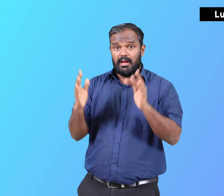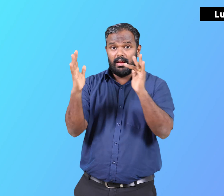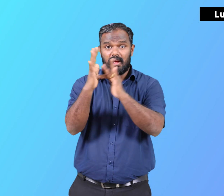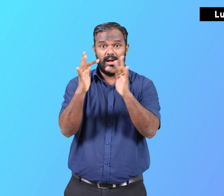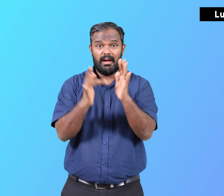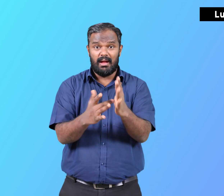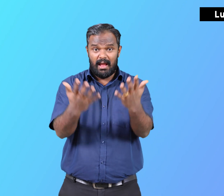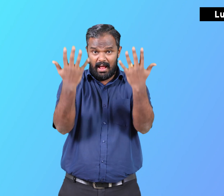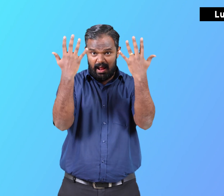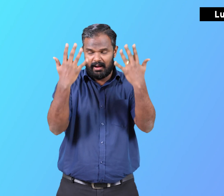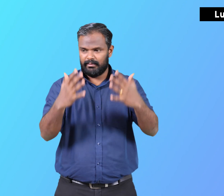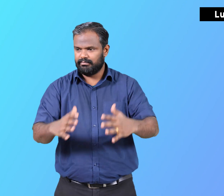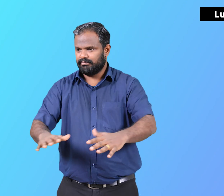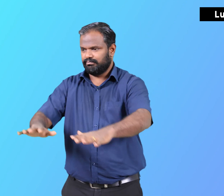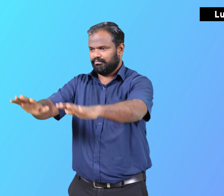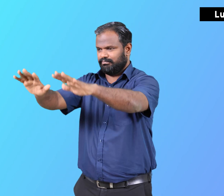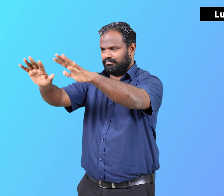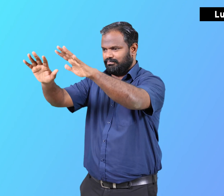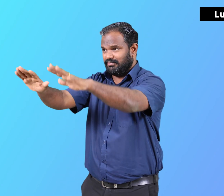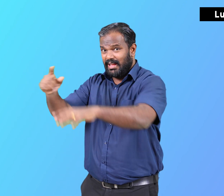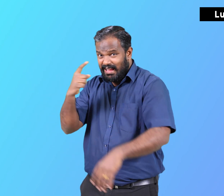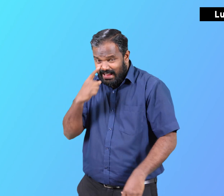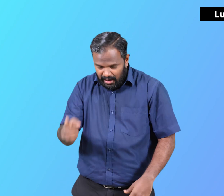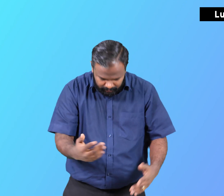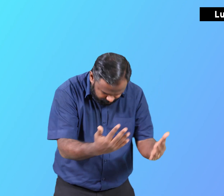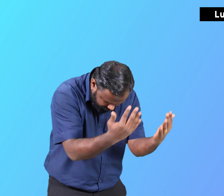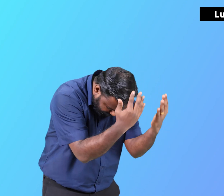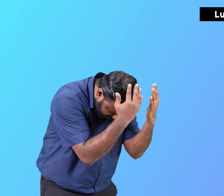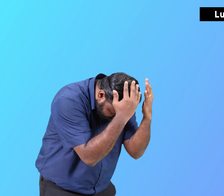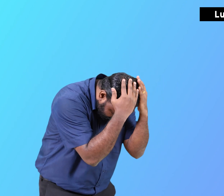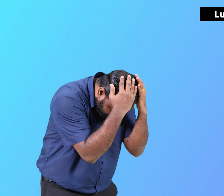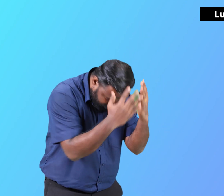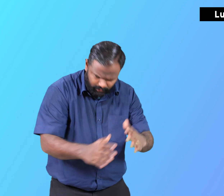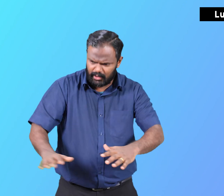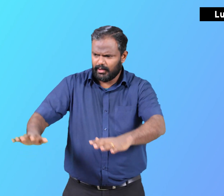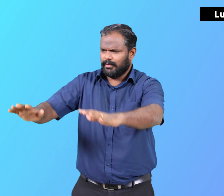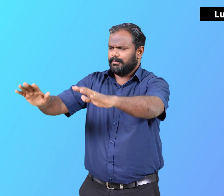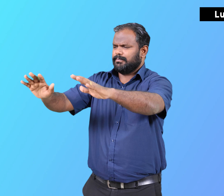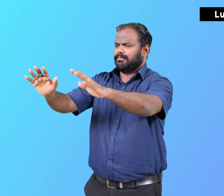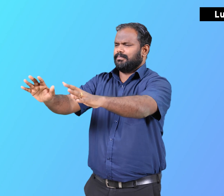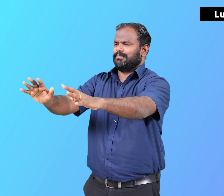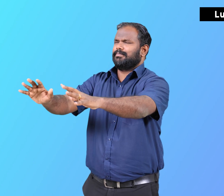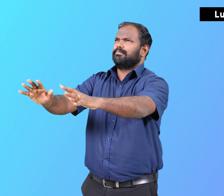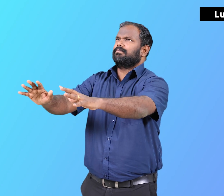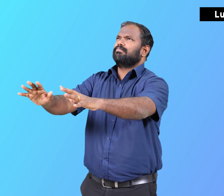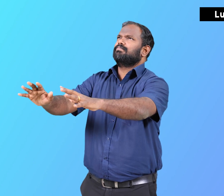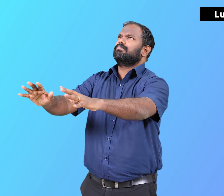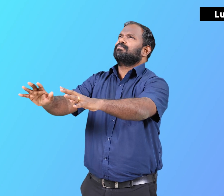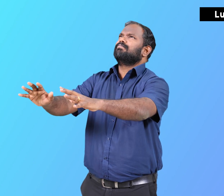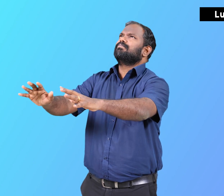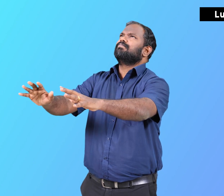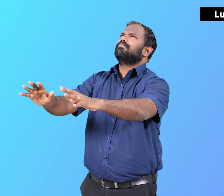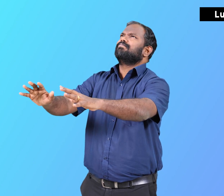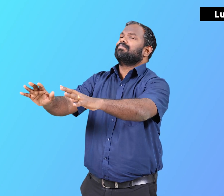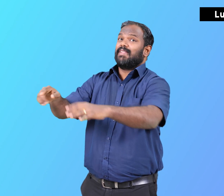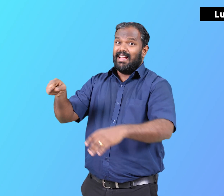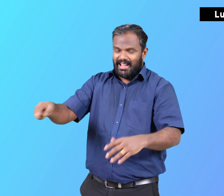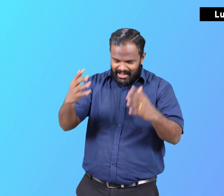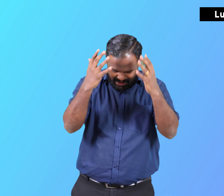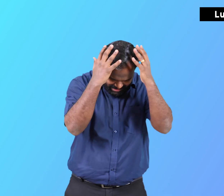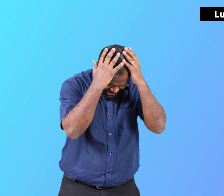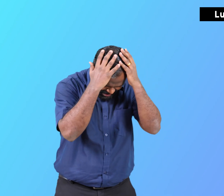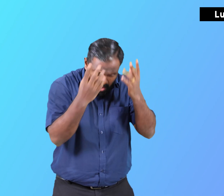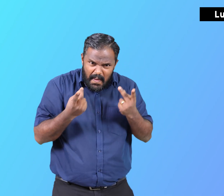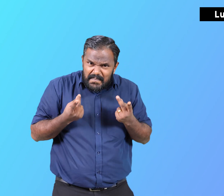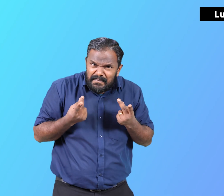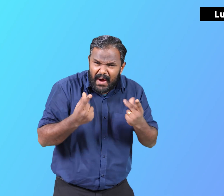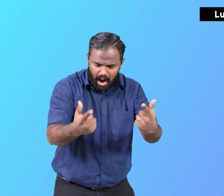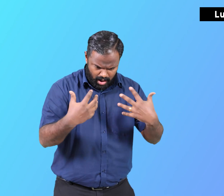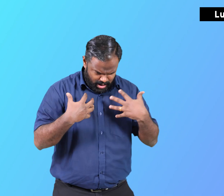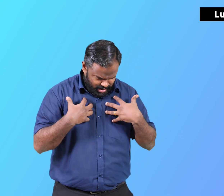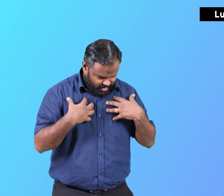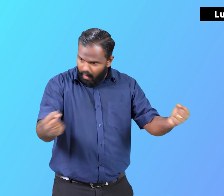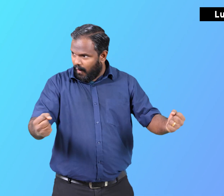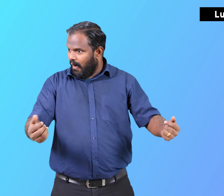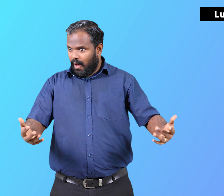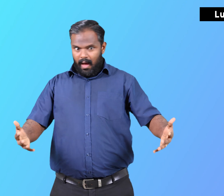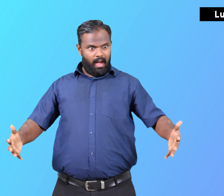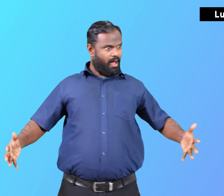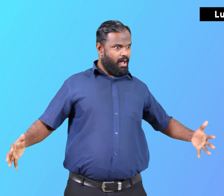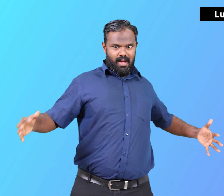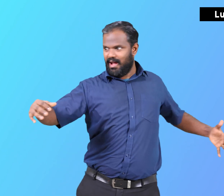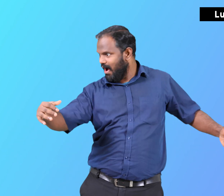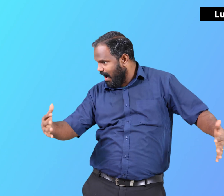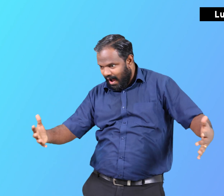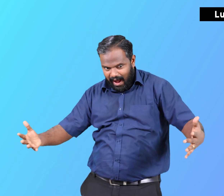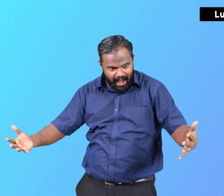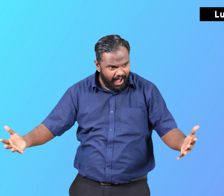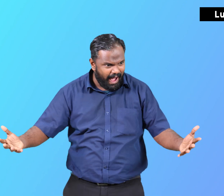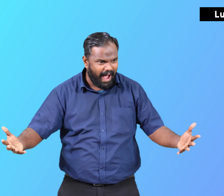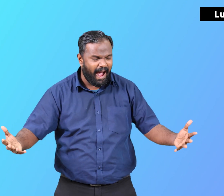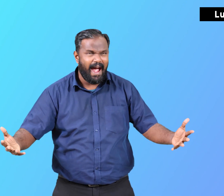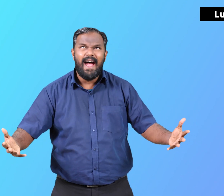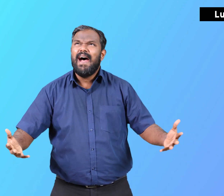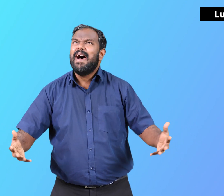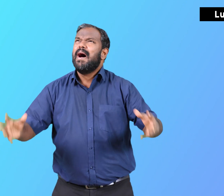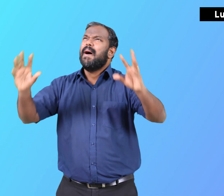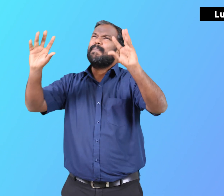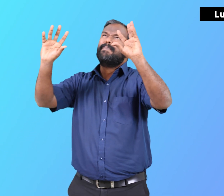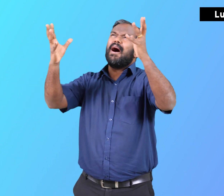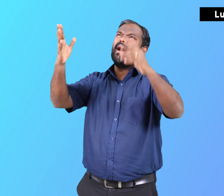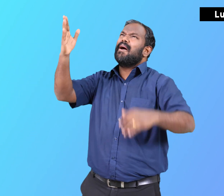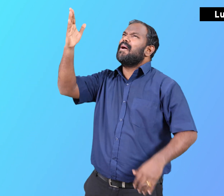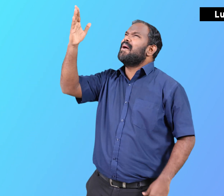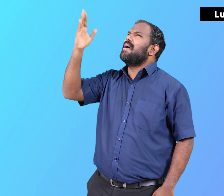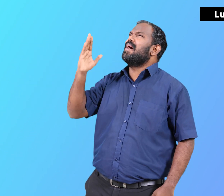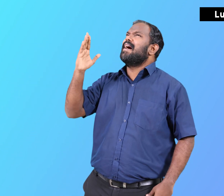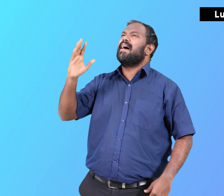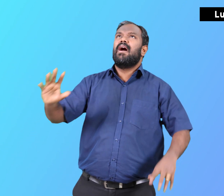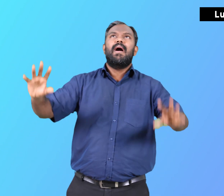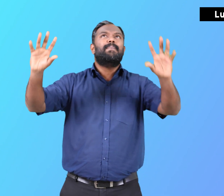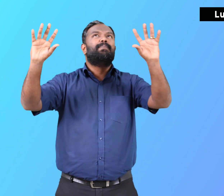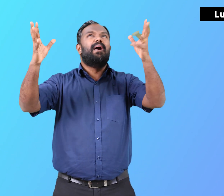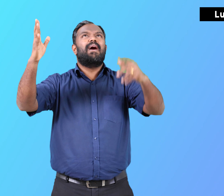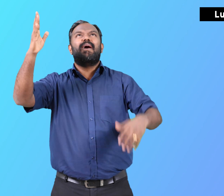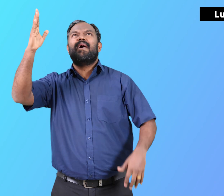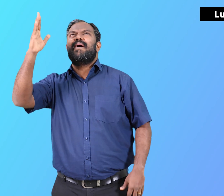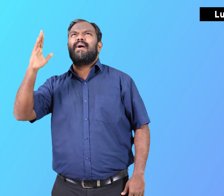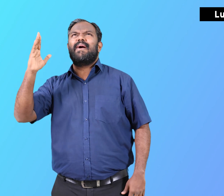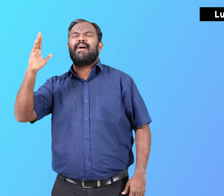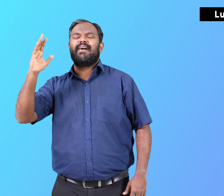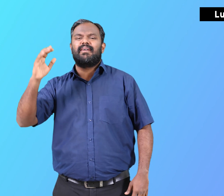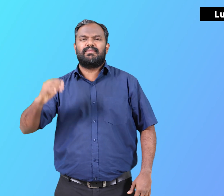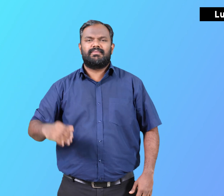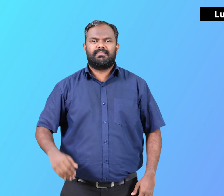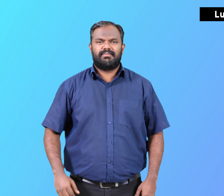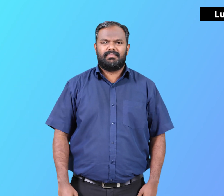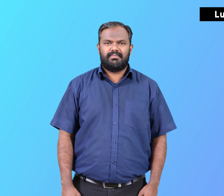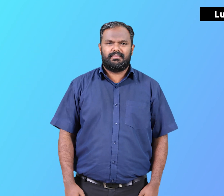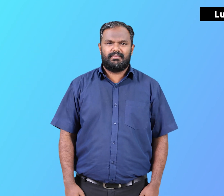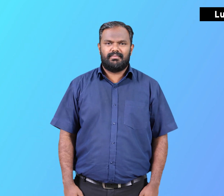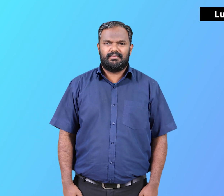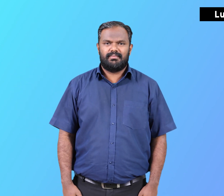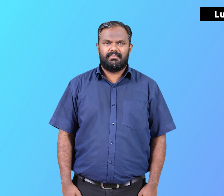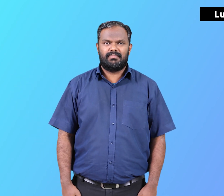He laid his hands on her, and immediately she was able to stand up straight. She began praising God.